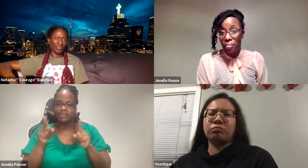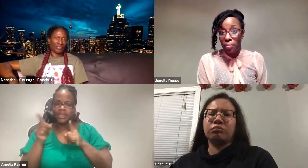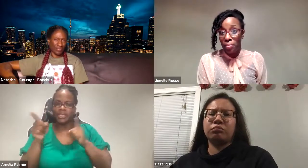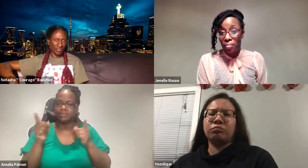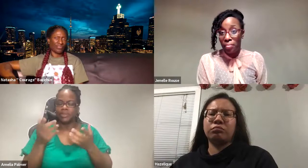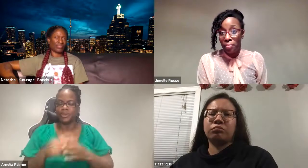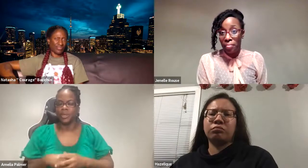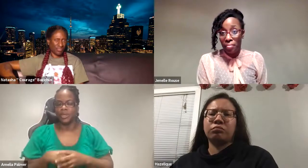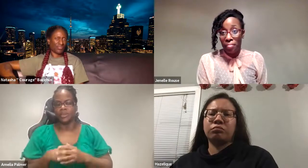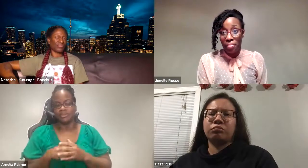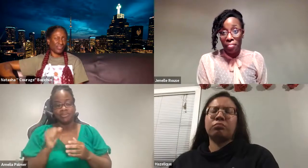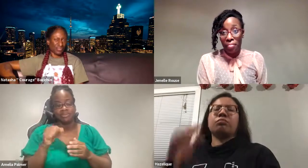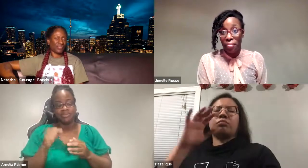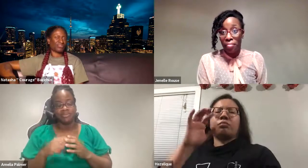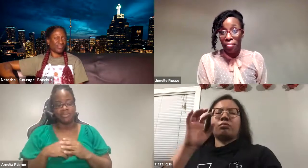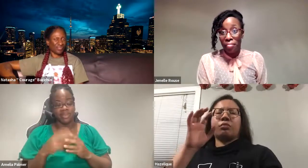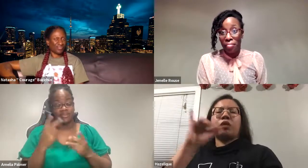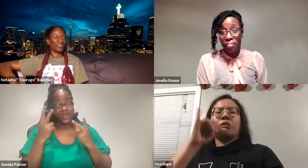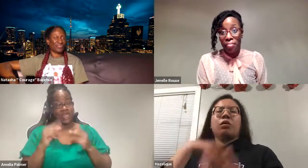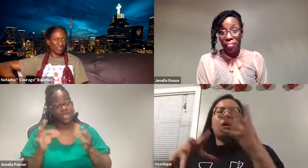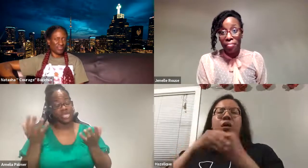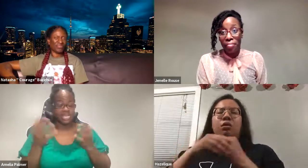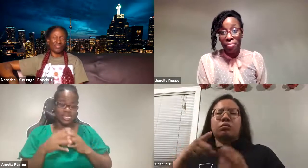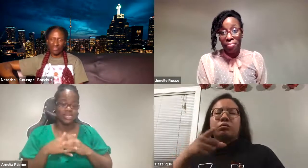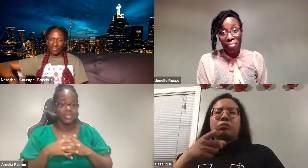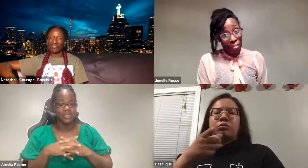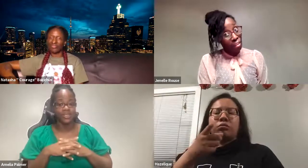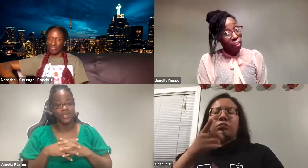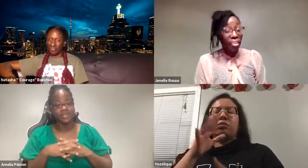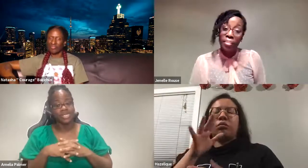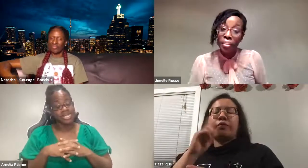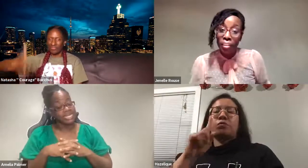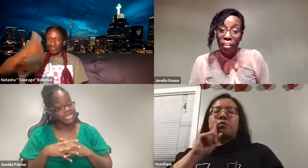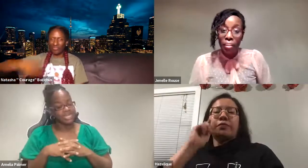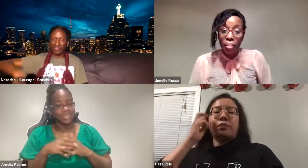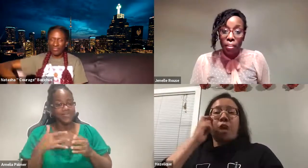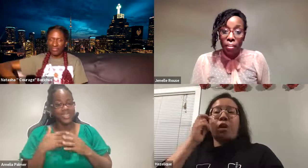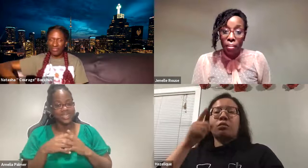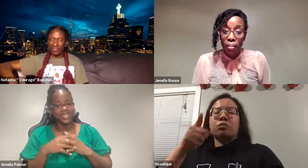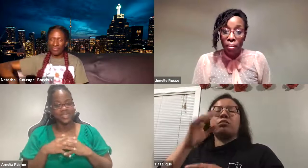within tactile and deaf-blind people's usage of asl that are different from deaf people's usage